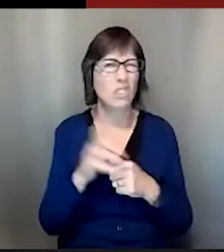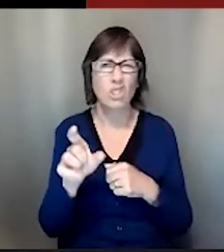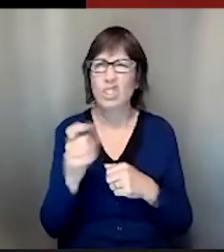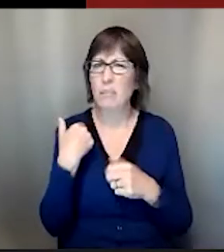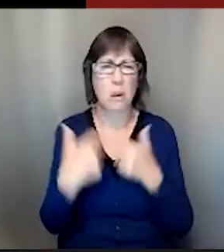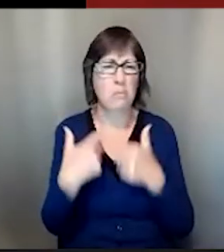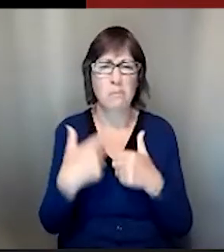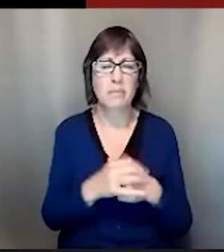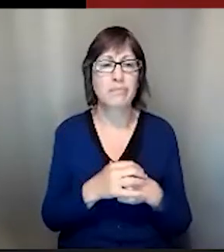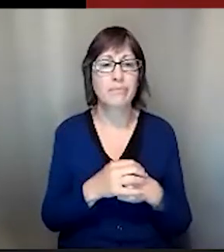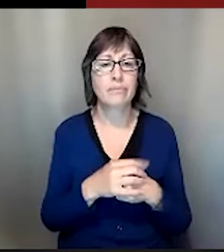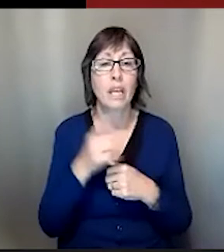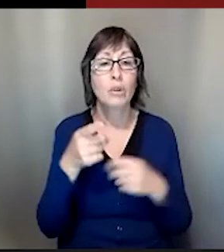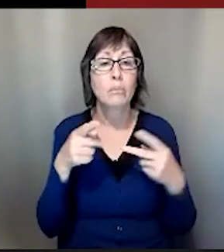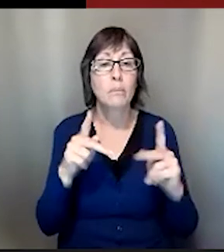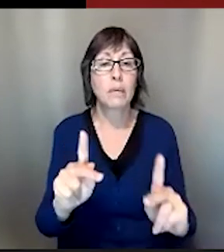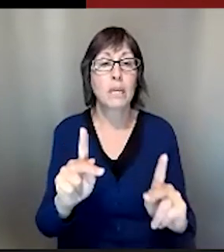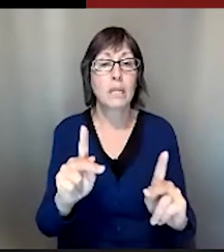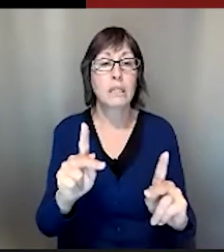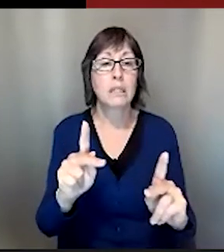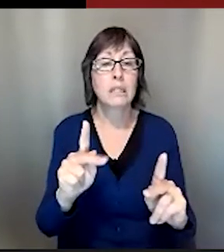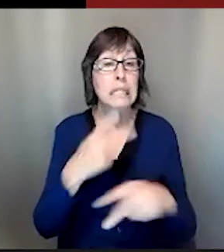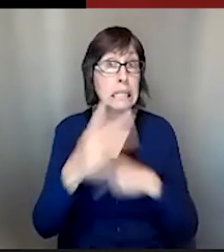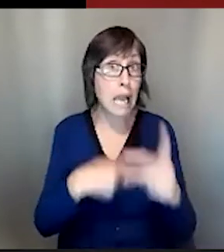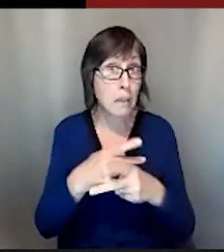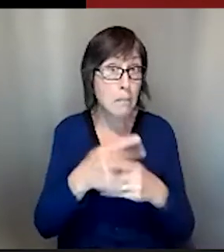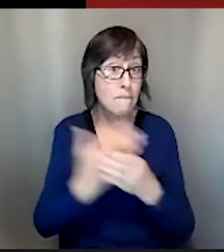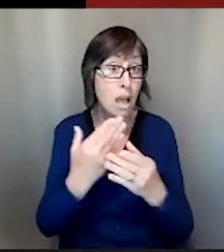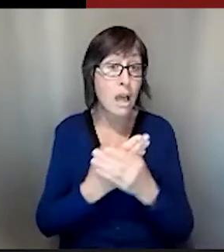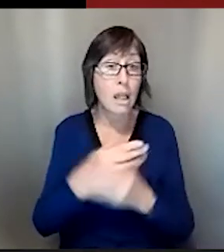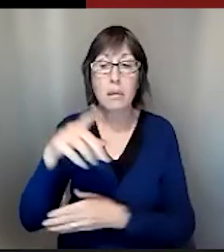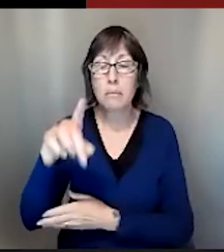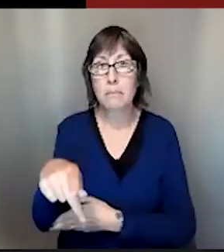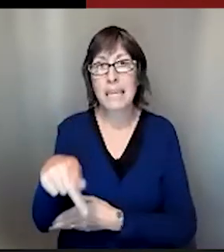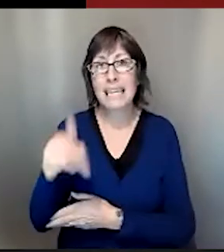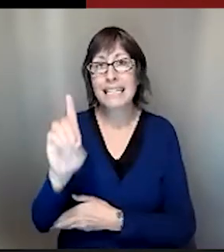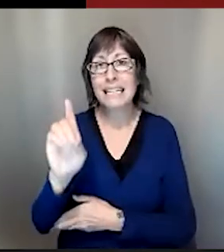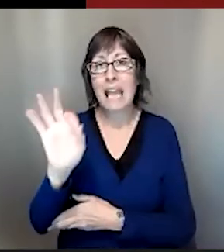Enter your social media links in this section, but it’s not necessary since it’s not